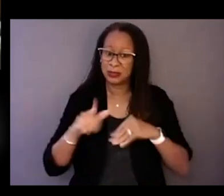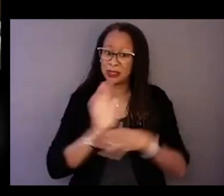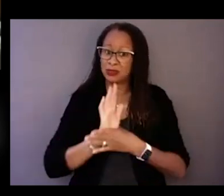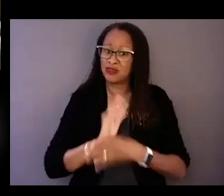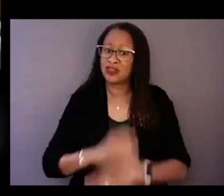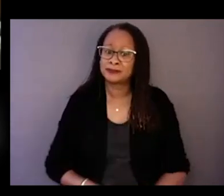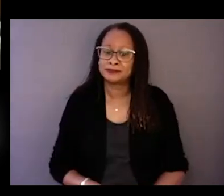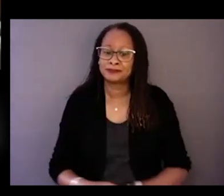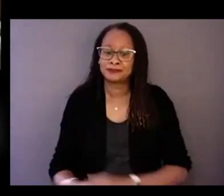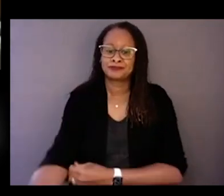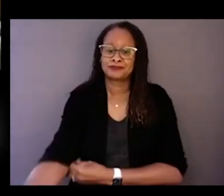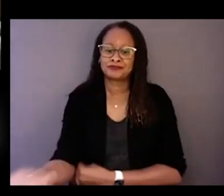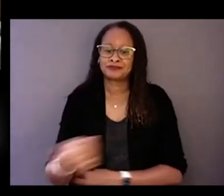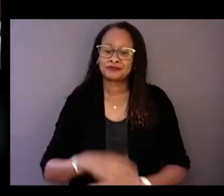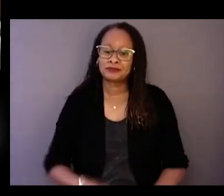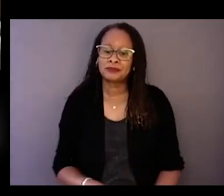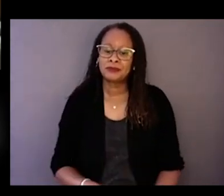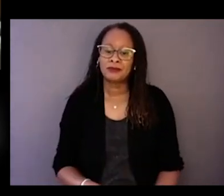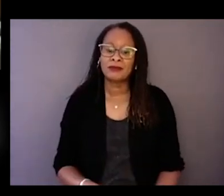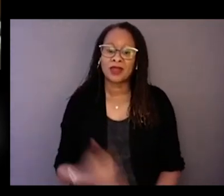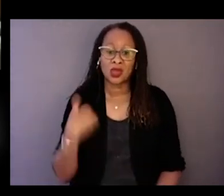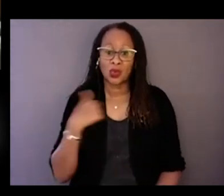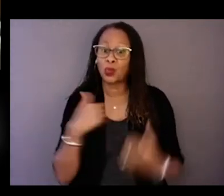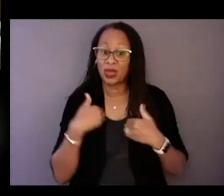Well, we did have a large team that made the film.